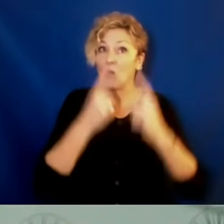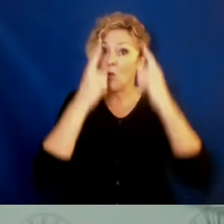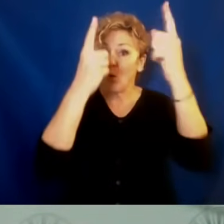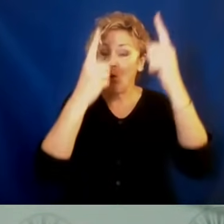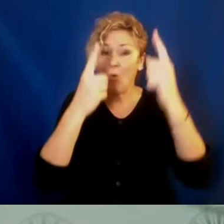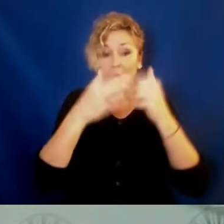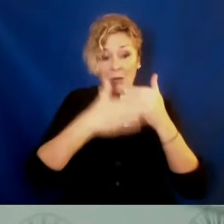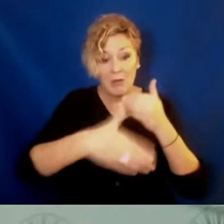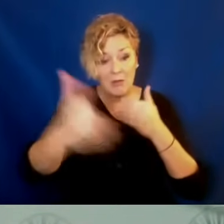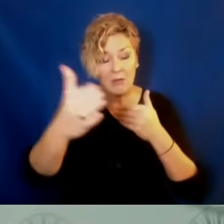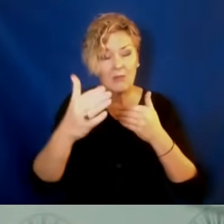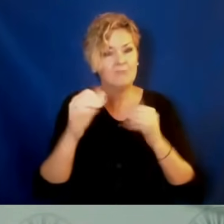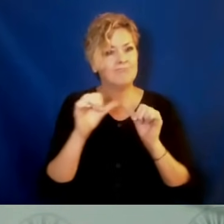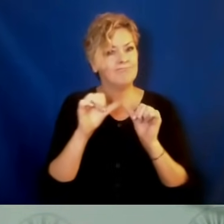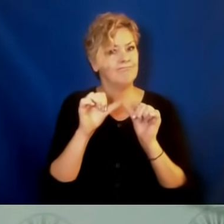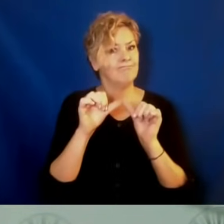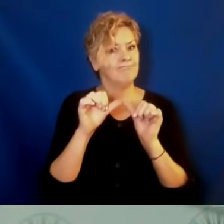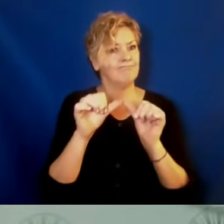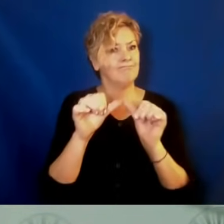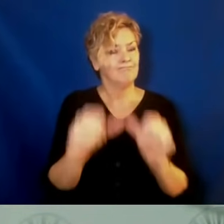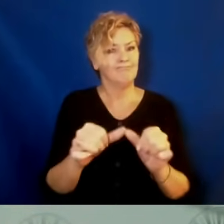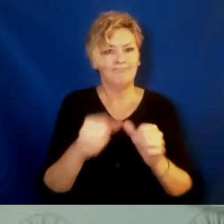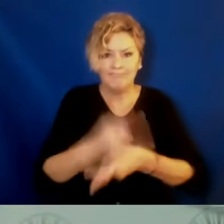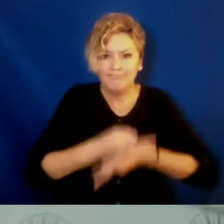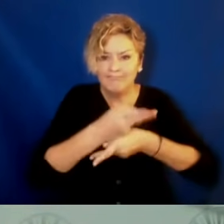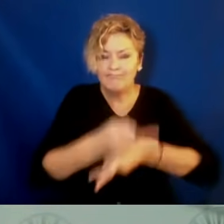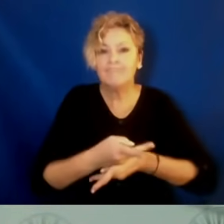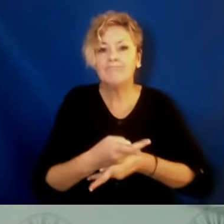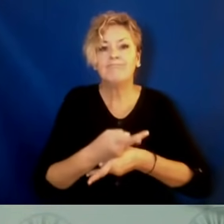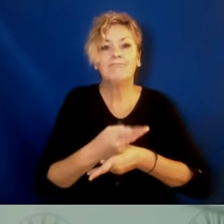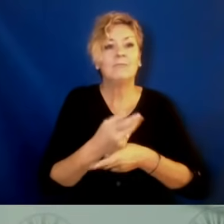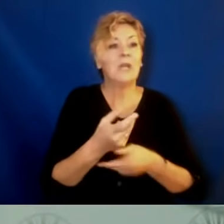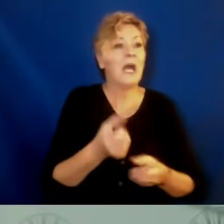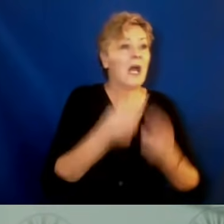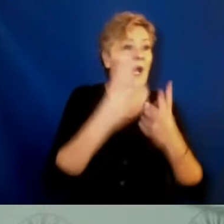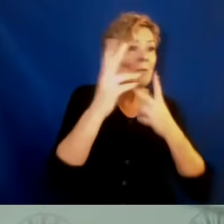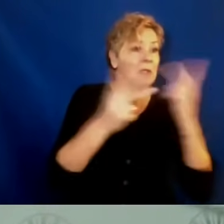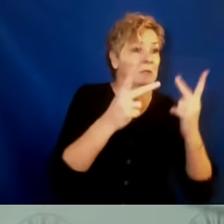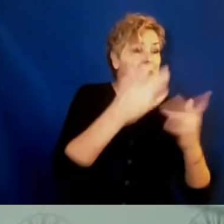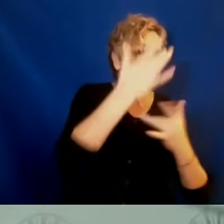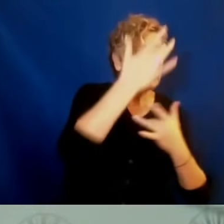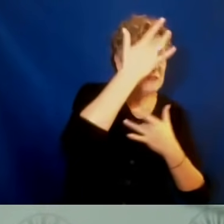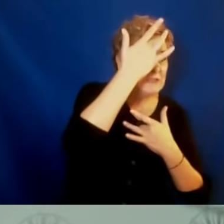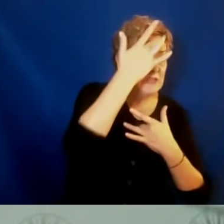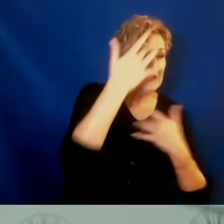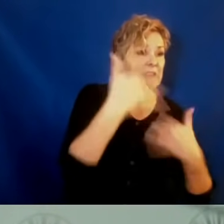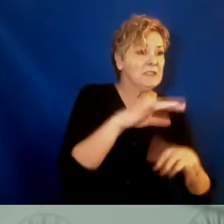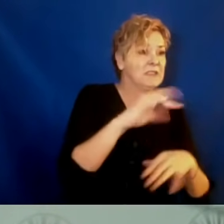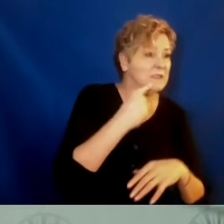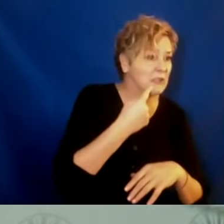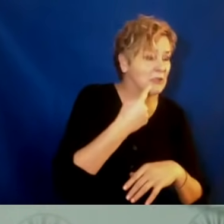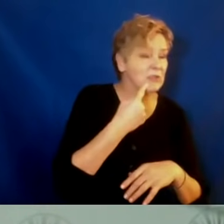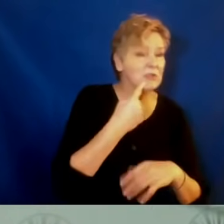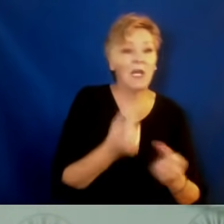ourselves those around us and our communities safe. Monitoring the academic closely testing to identifying new cases, contact